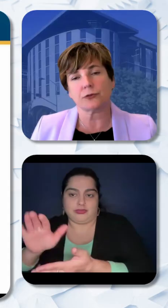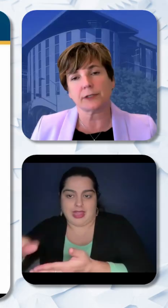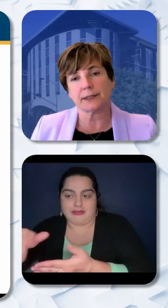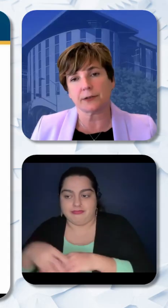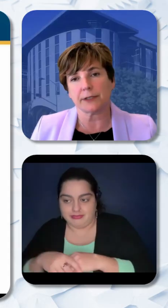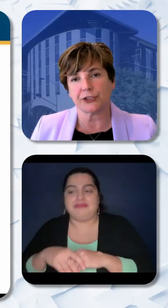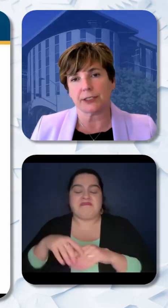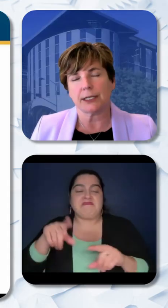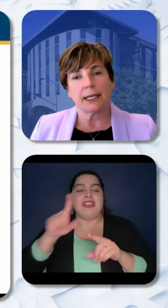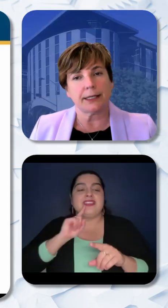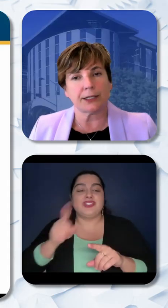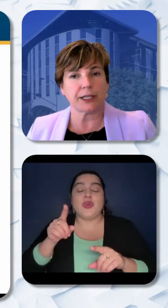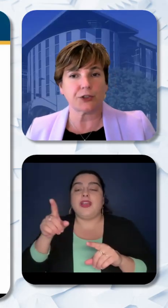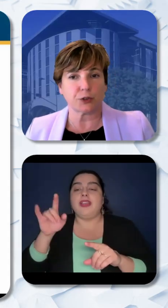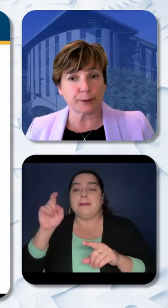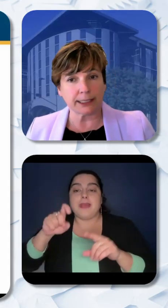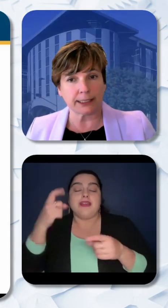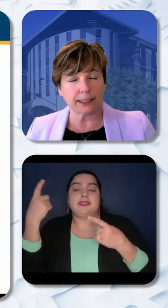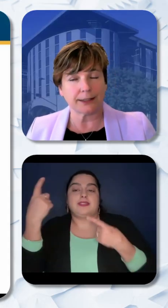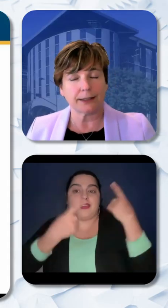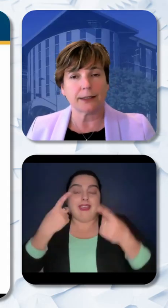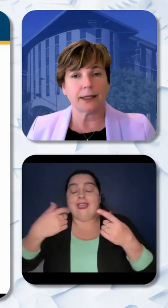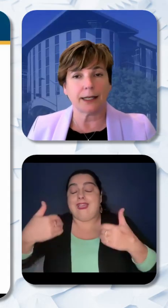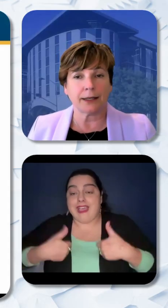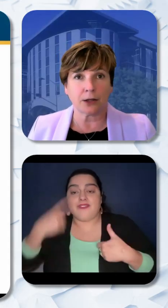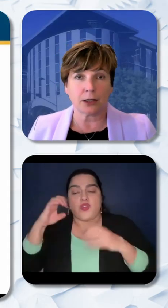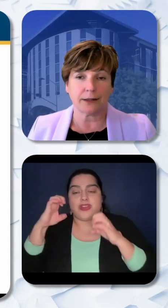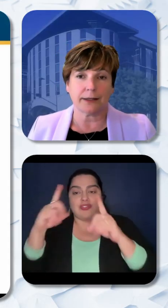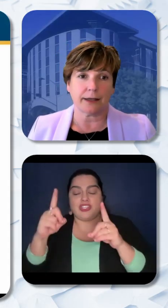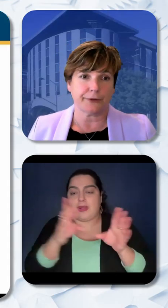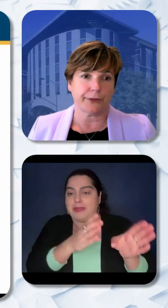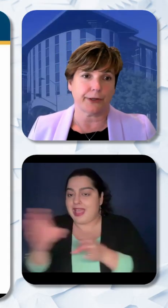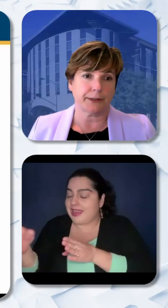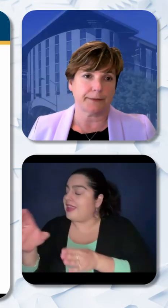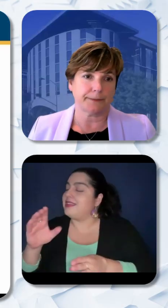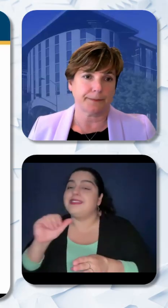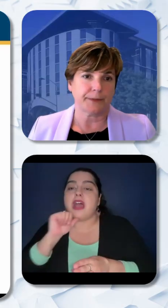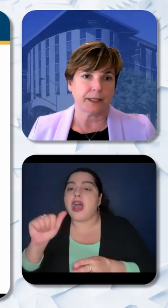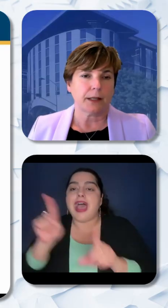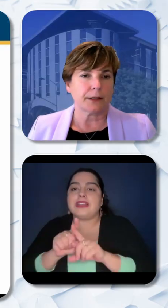central consideration in educational planning and not an afterthought.